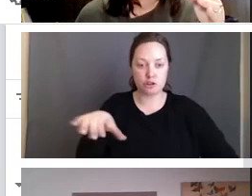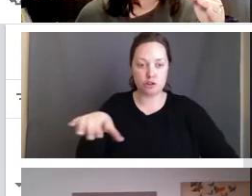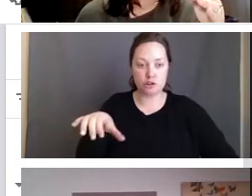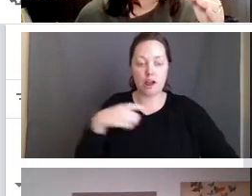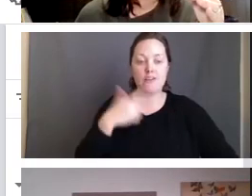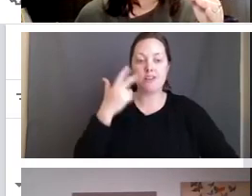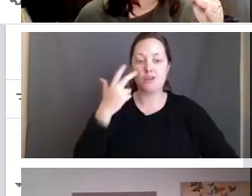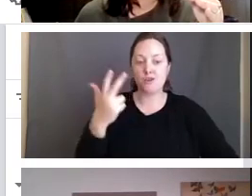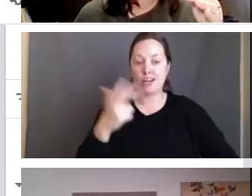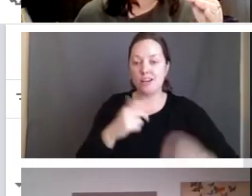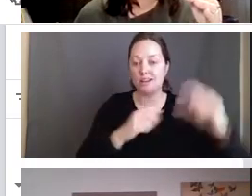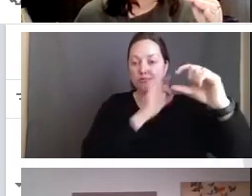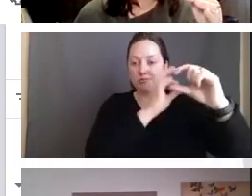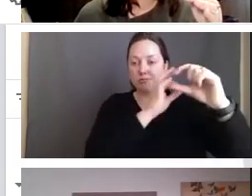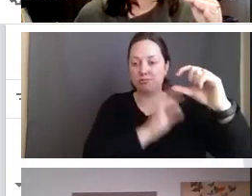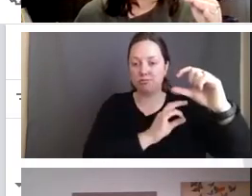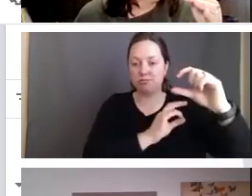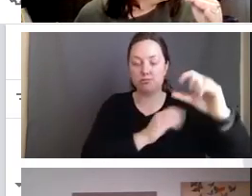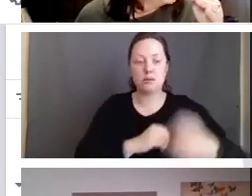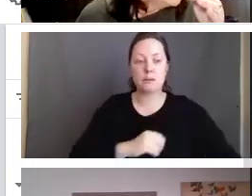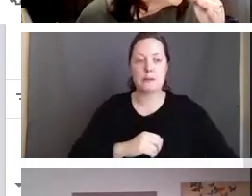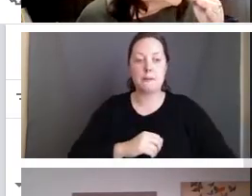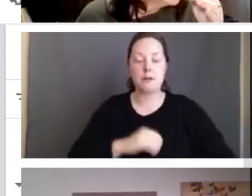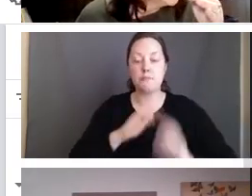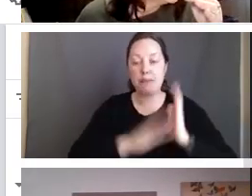That's all it does for you, just a placeholder.